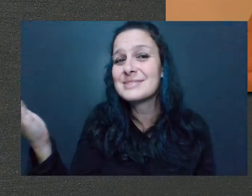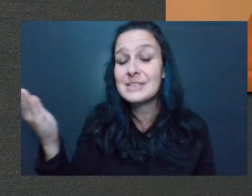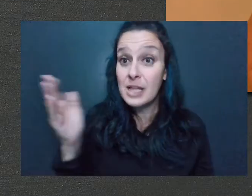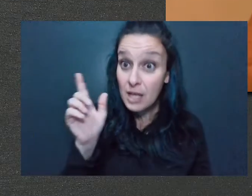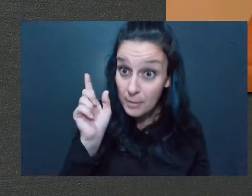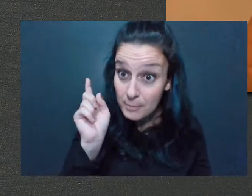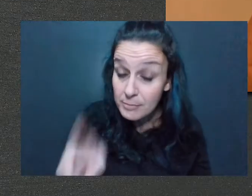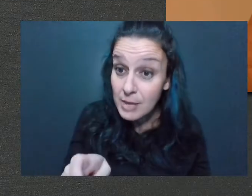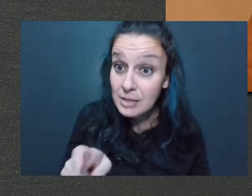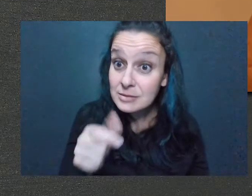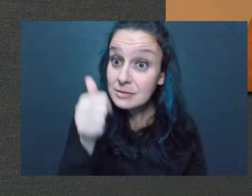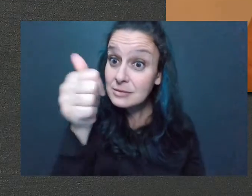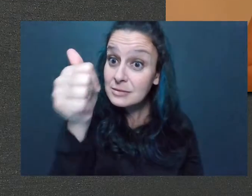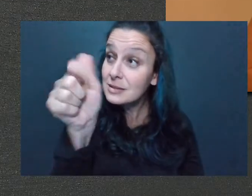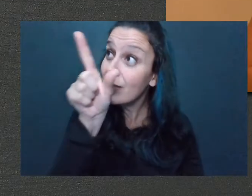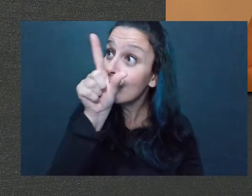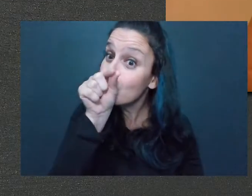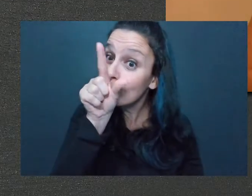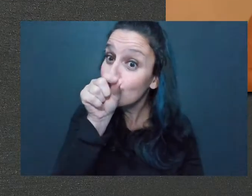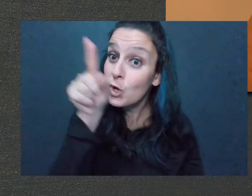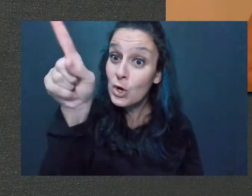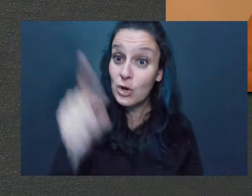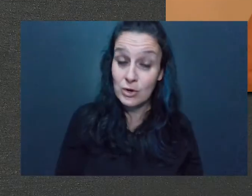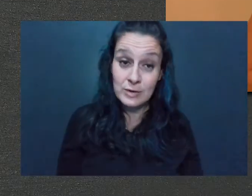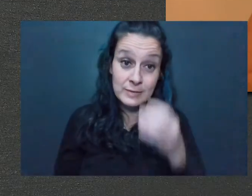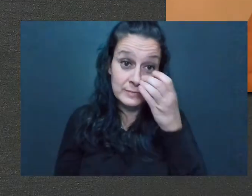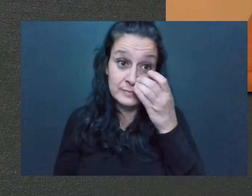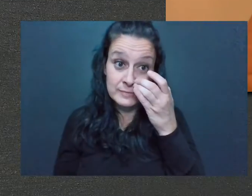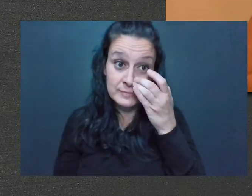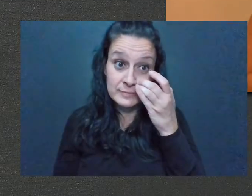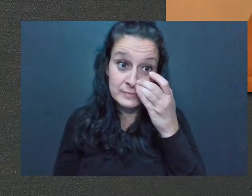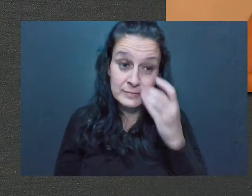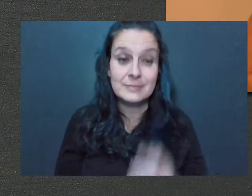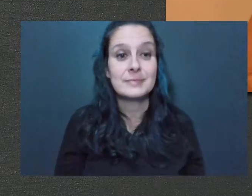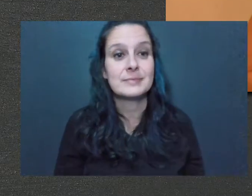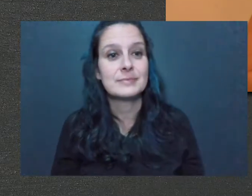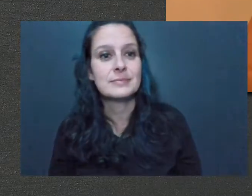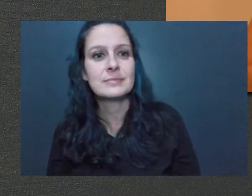It must be a bird